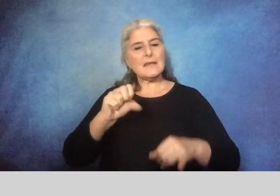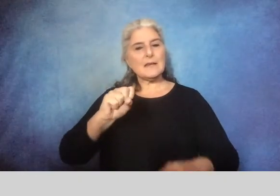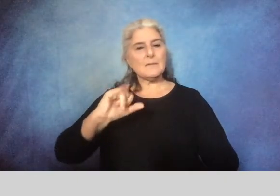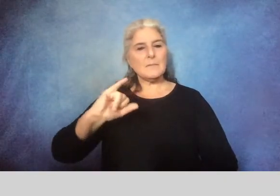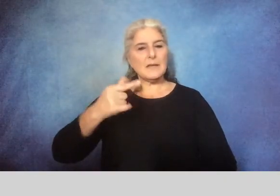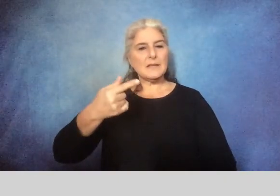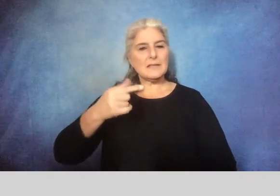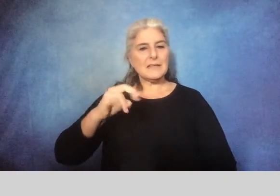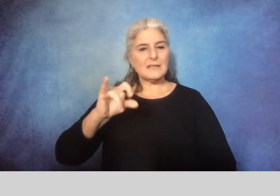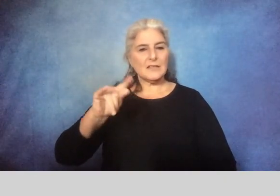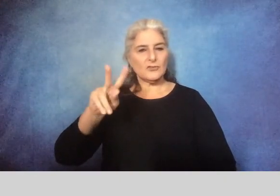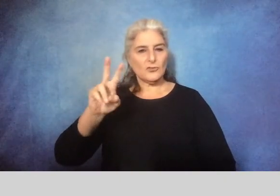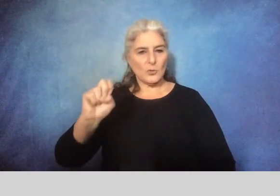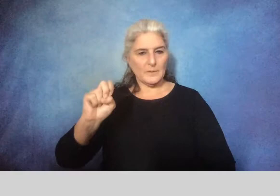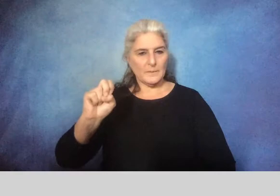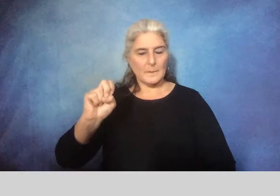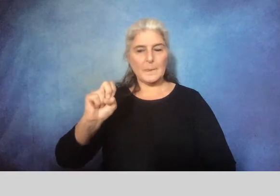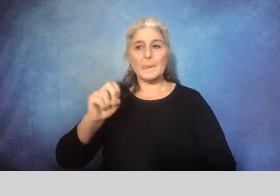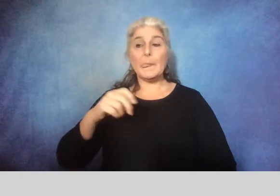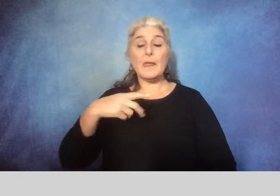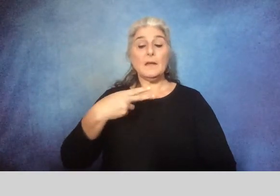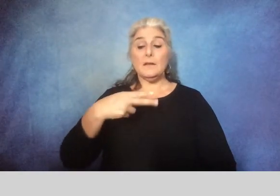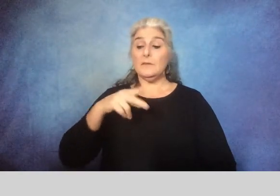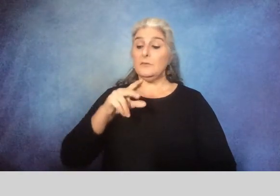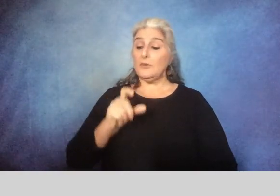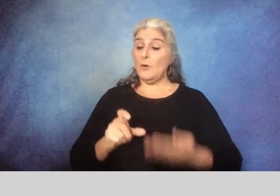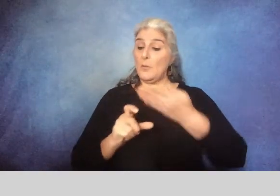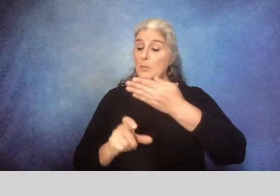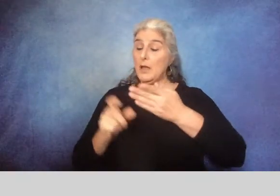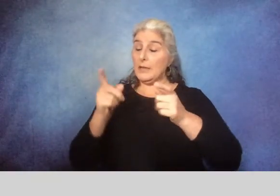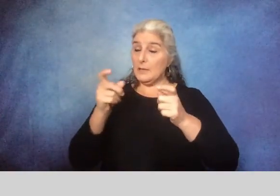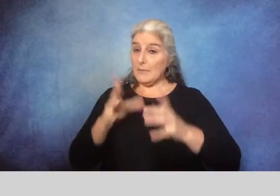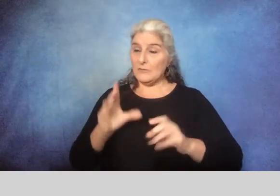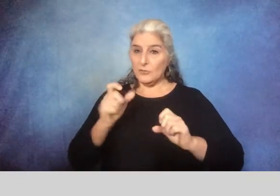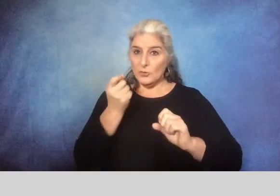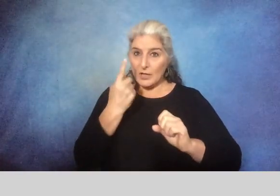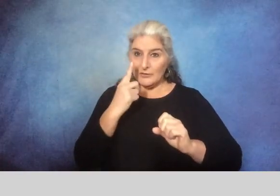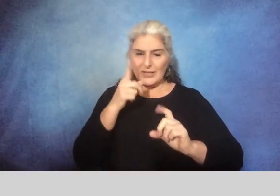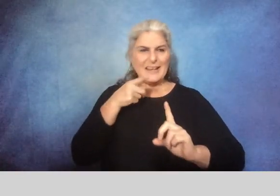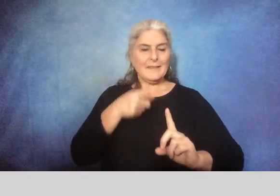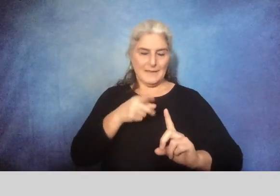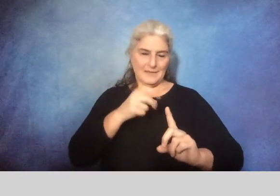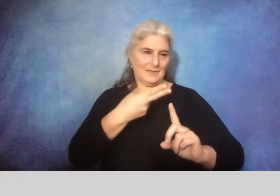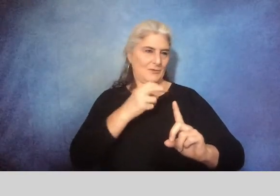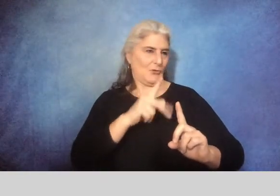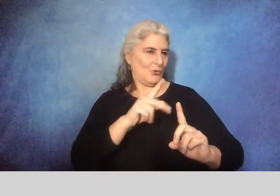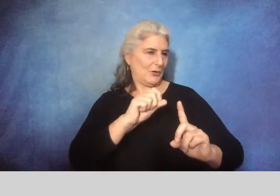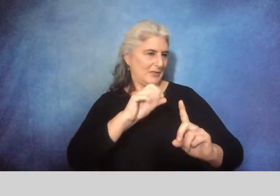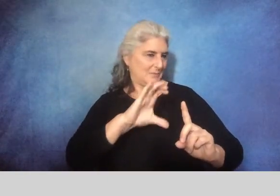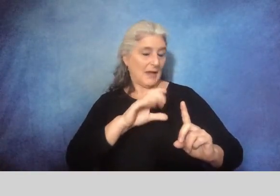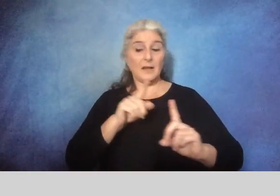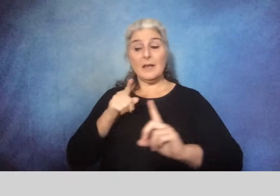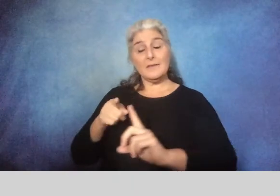So, plugin manager was able to understand this is a hook specification, this is the hook implementation.